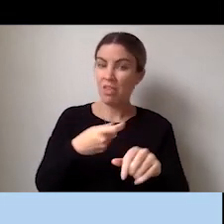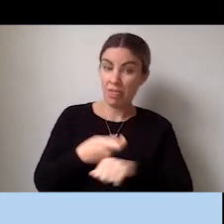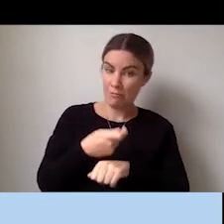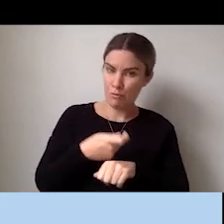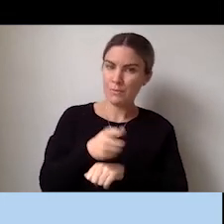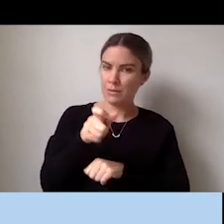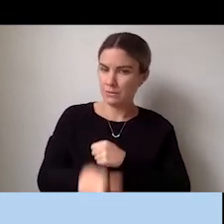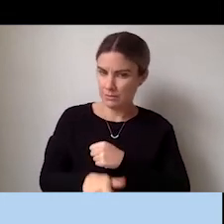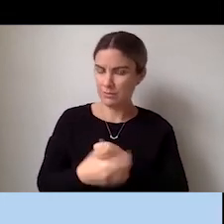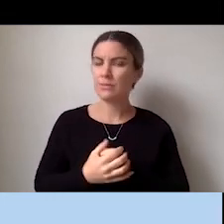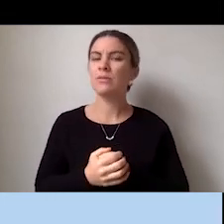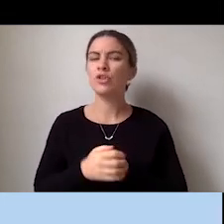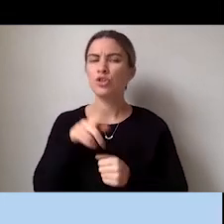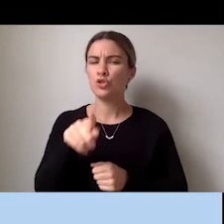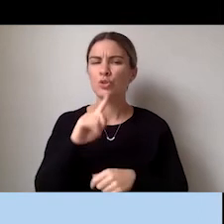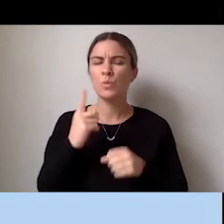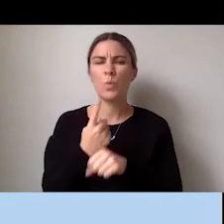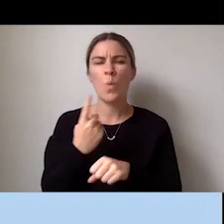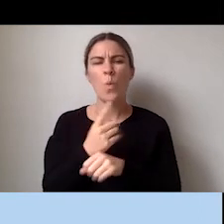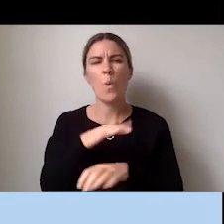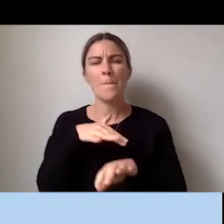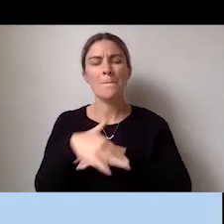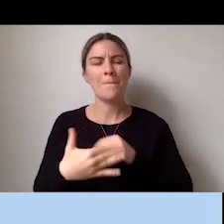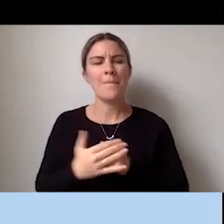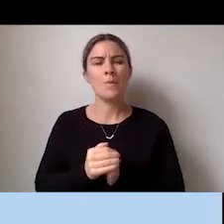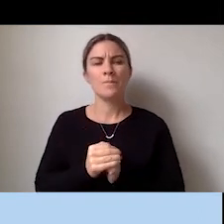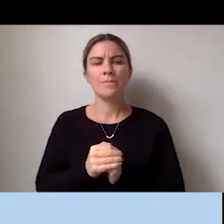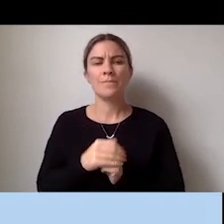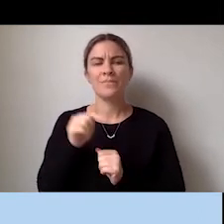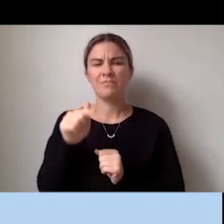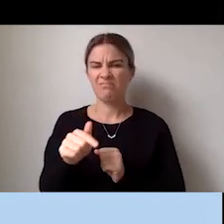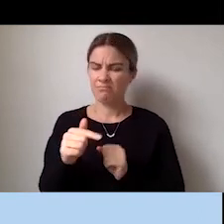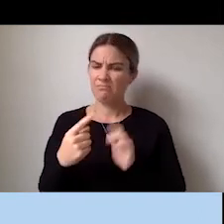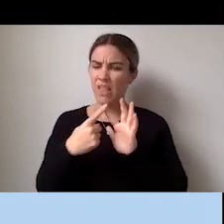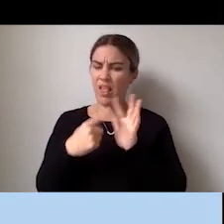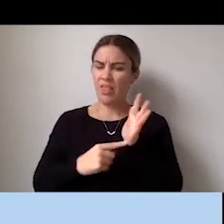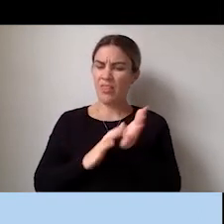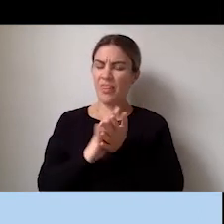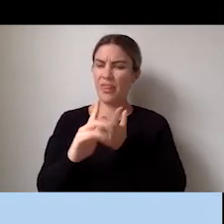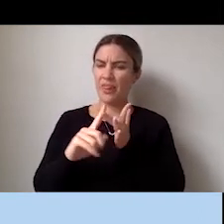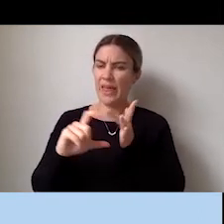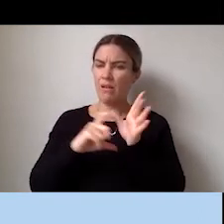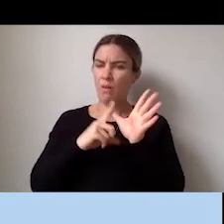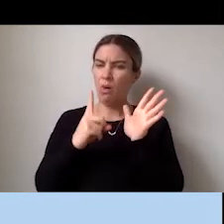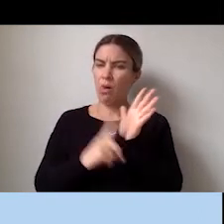an important part of, like, being ethical and managing to stay ethical in things that are important to you.